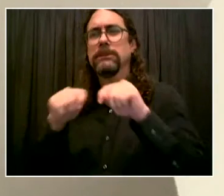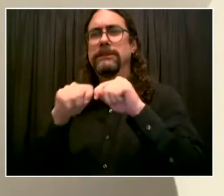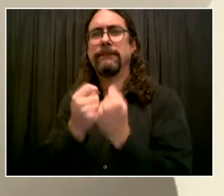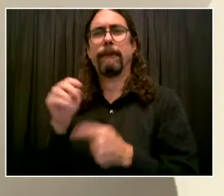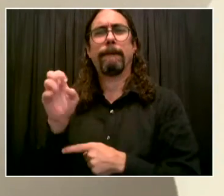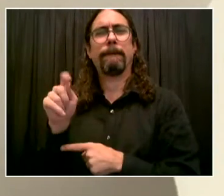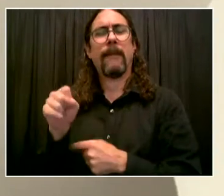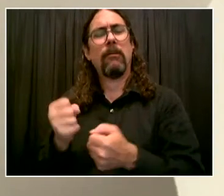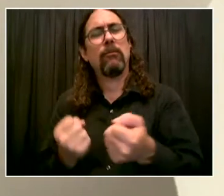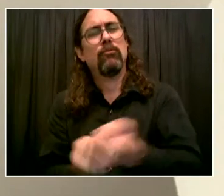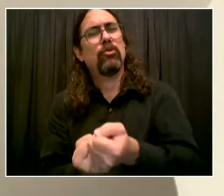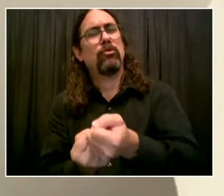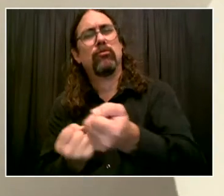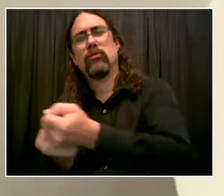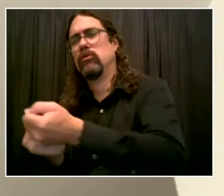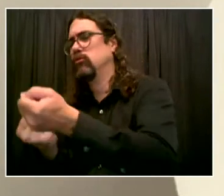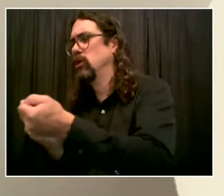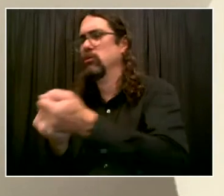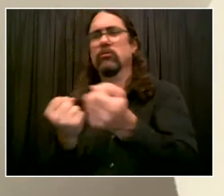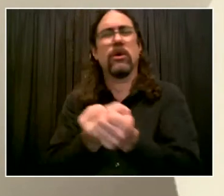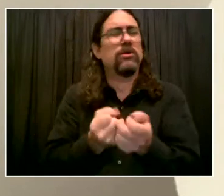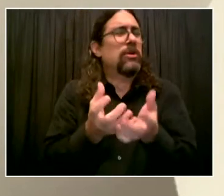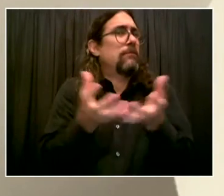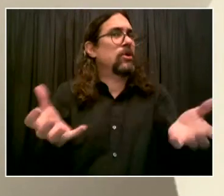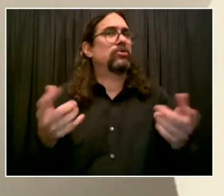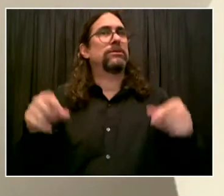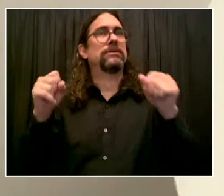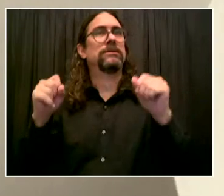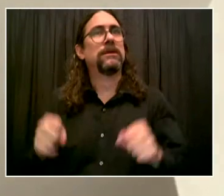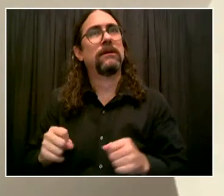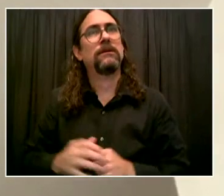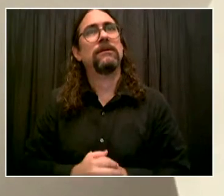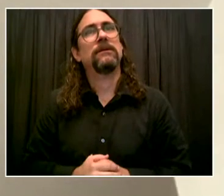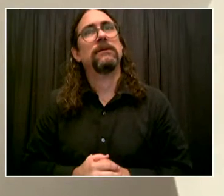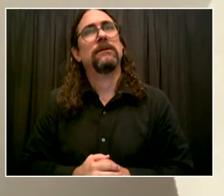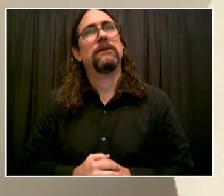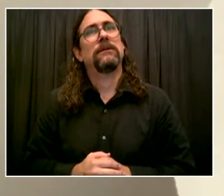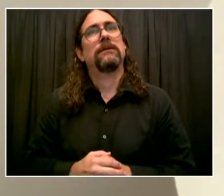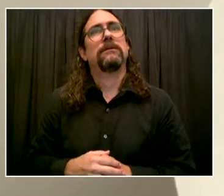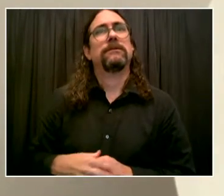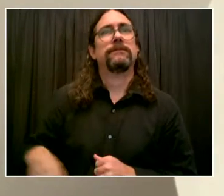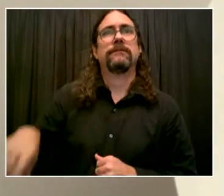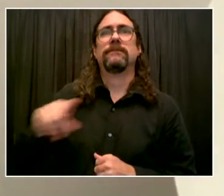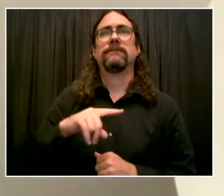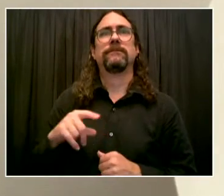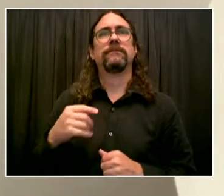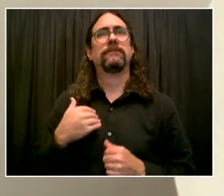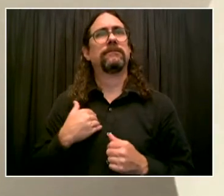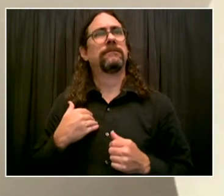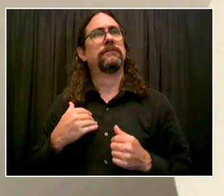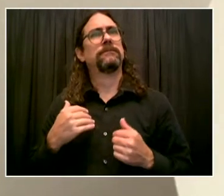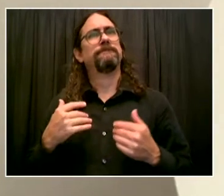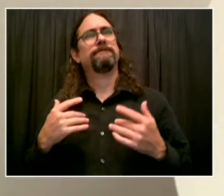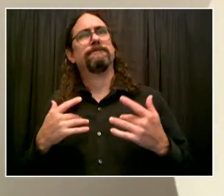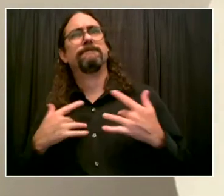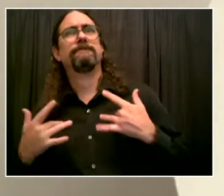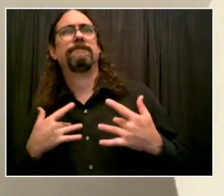ABLE TO. THIS IS, YOU KNOW, AN IMPORTANT PUBLIC